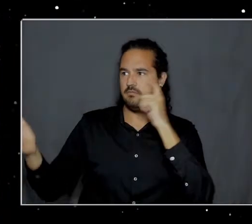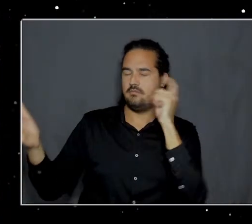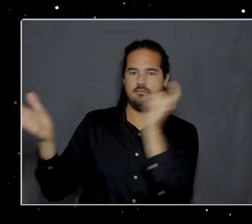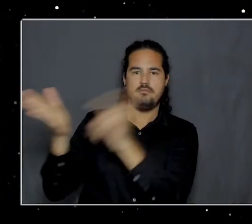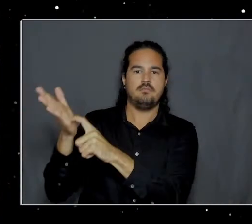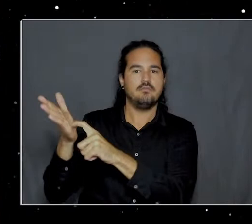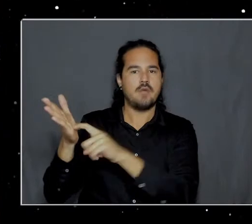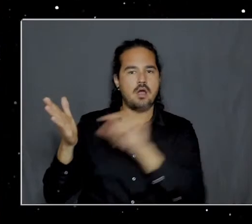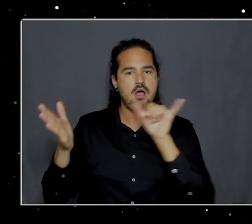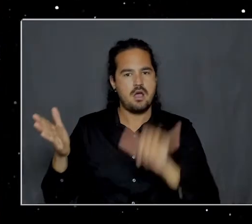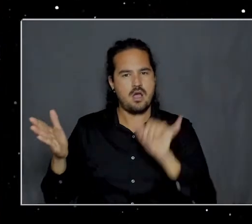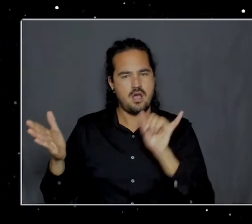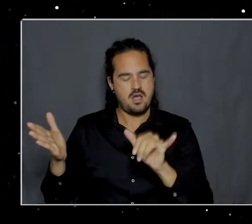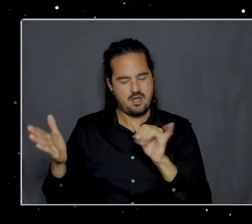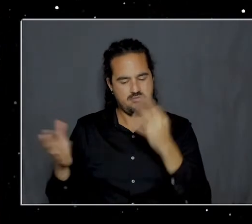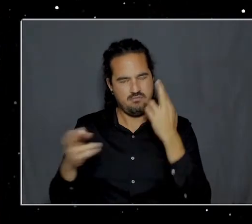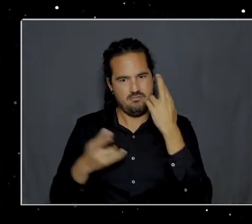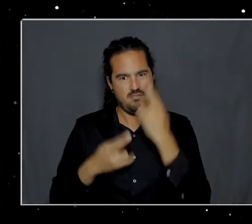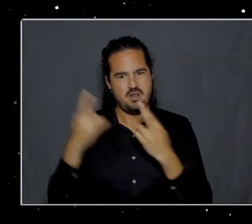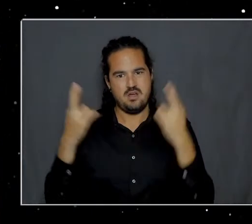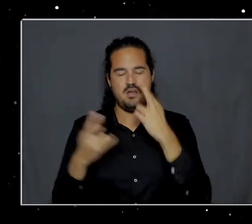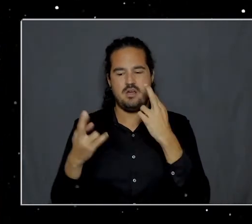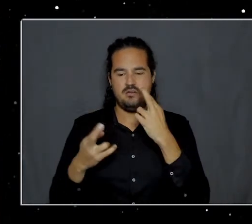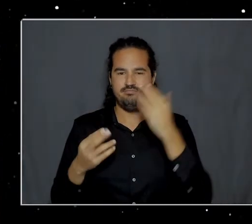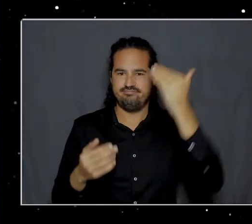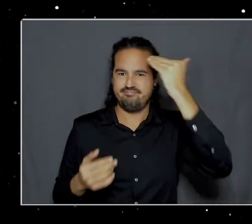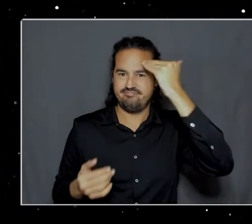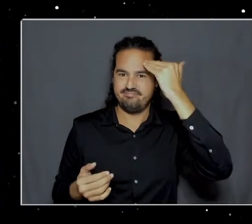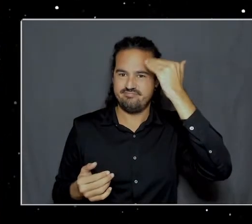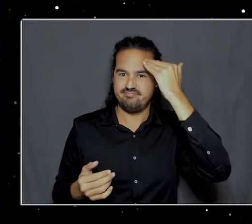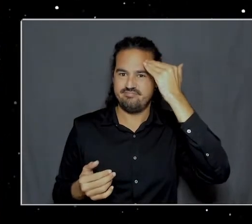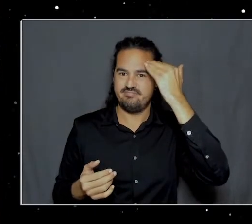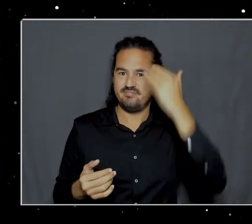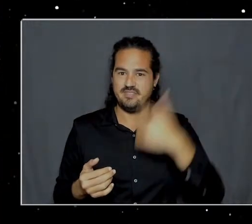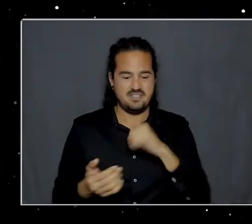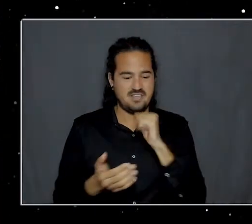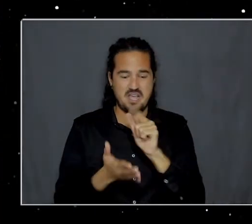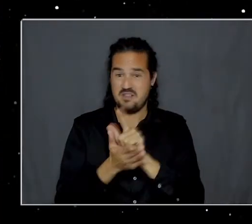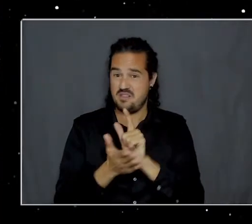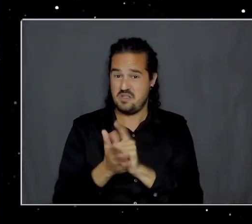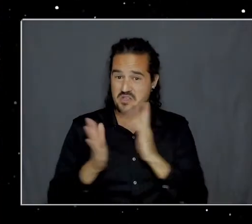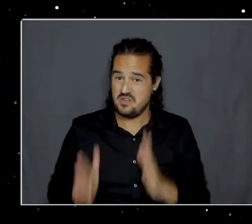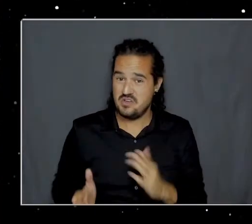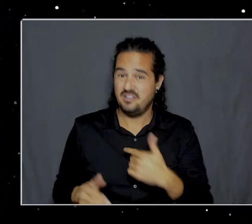RIGHT, I SEE THIS NOW, WHAT DO I